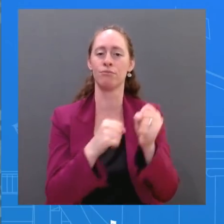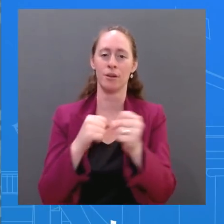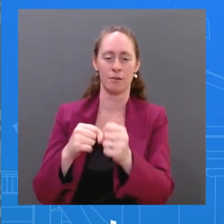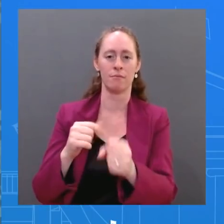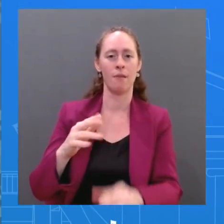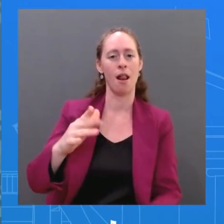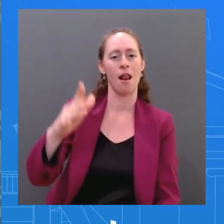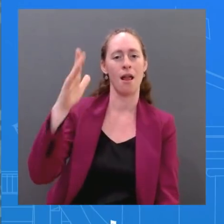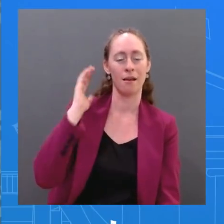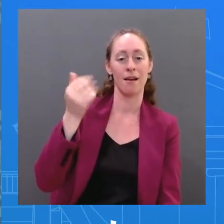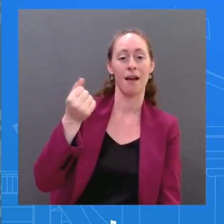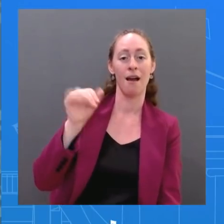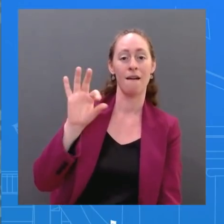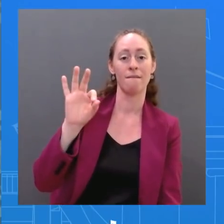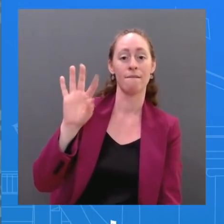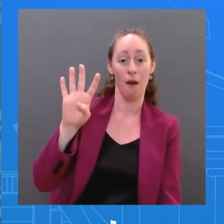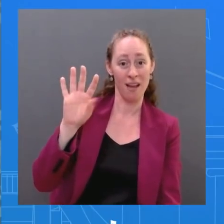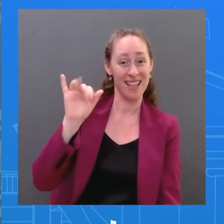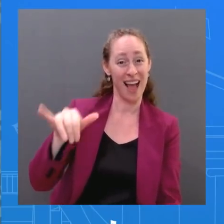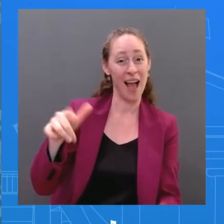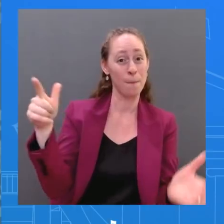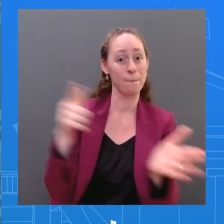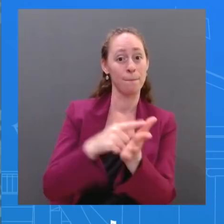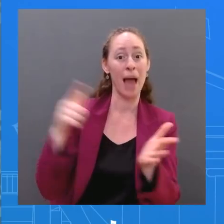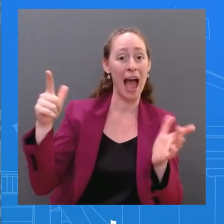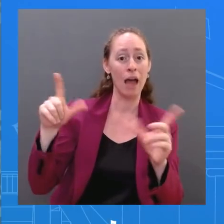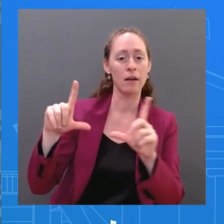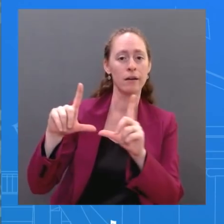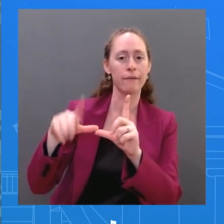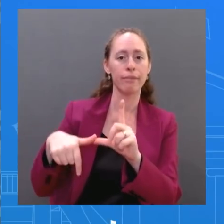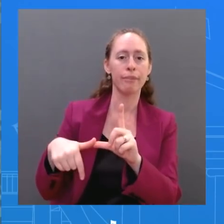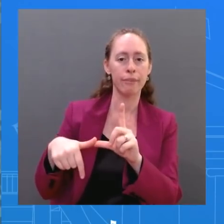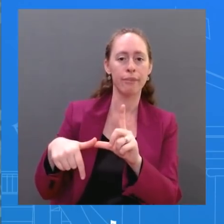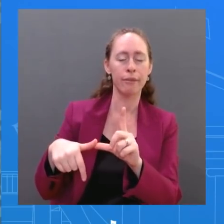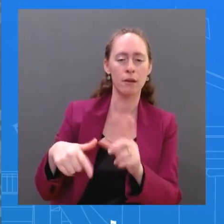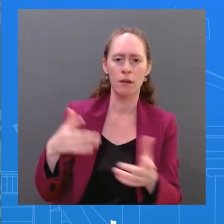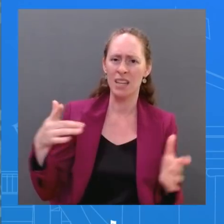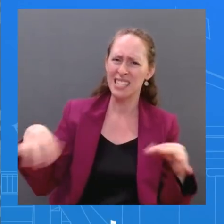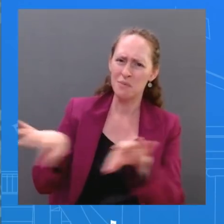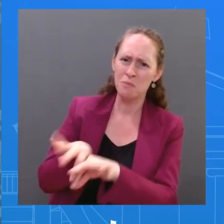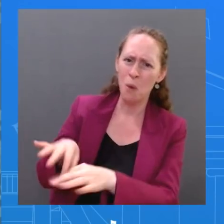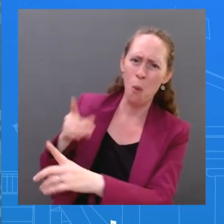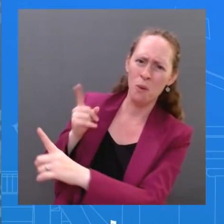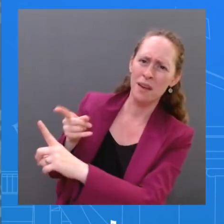and it continues to be a priority for him now. If you think about what we have seen over the last several weeks --